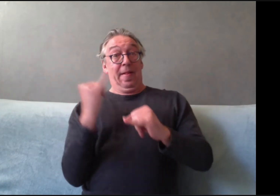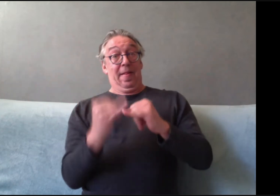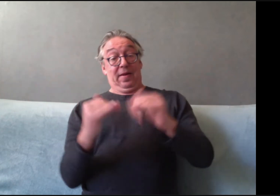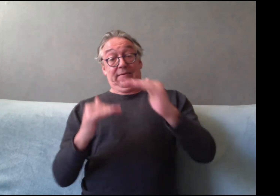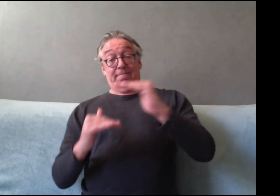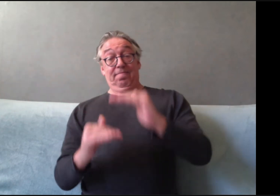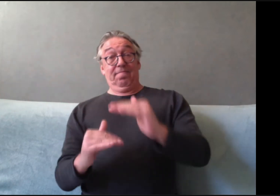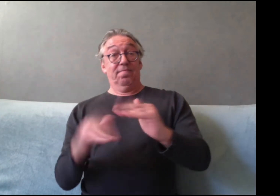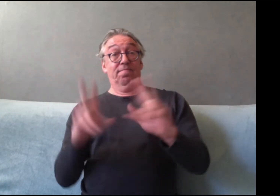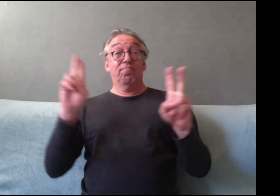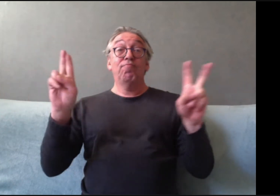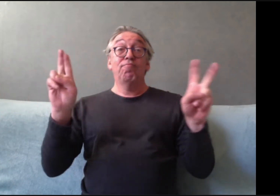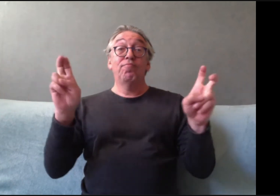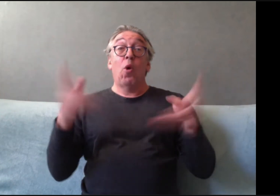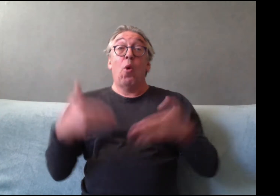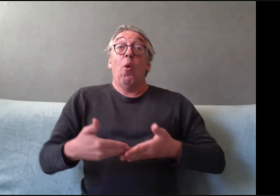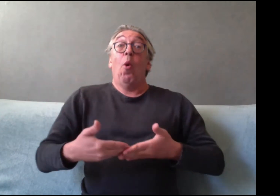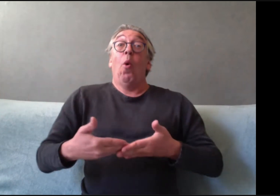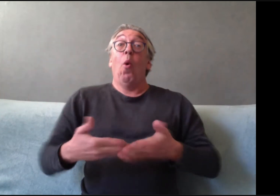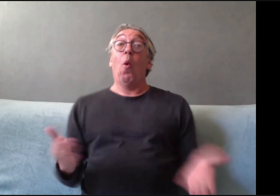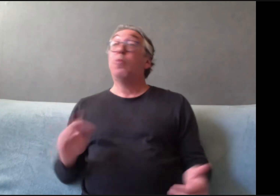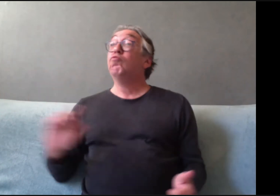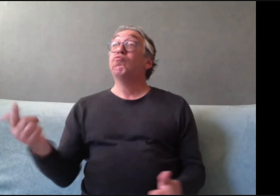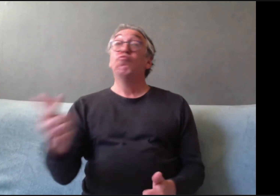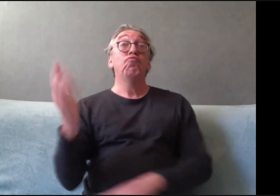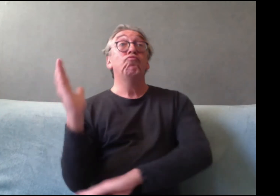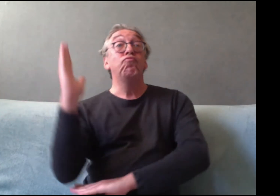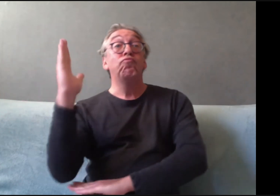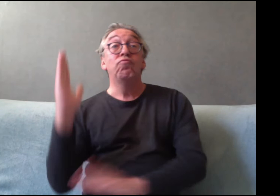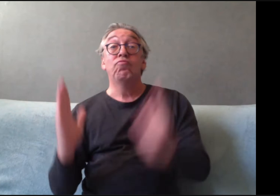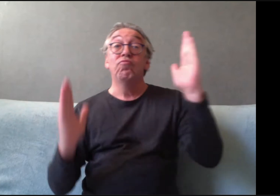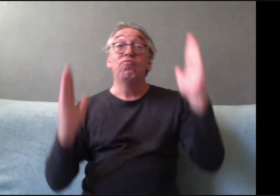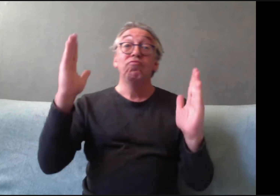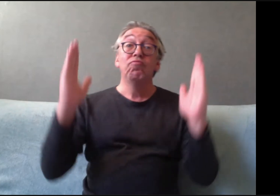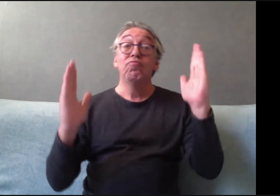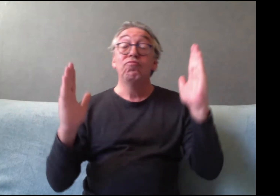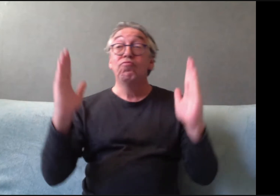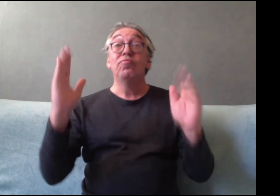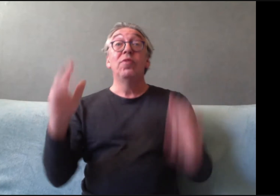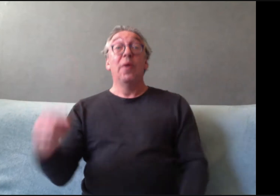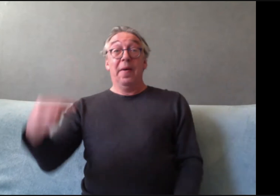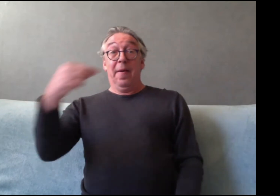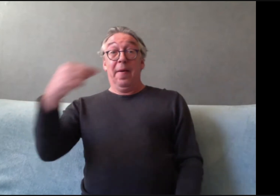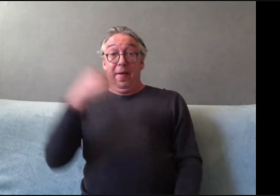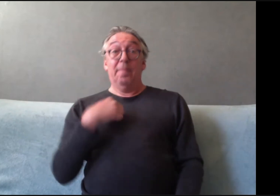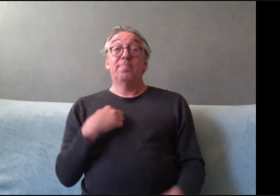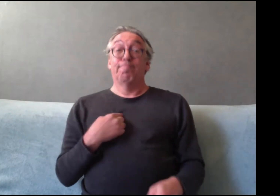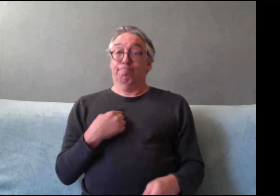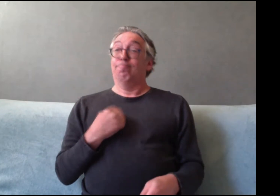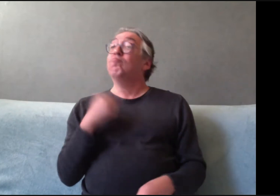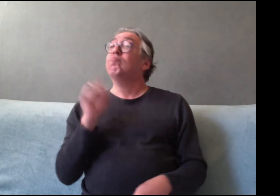I'll mention your name and my colleague will unmute you. Then you'll be able to start speaking.